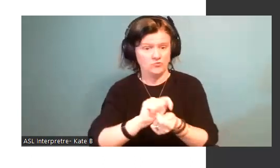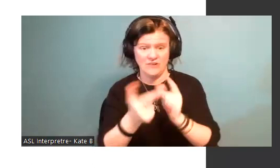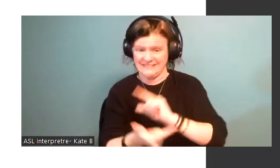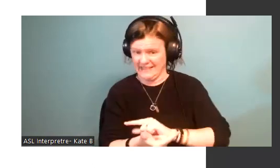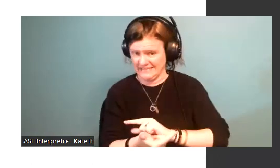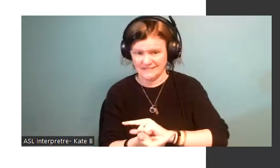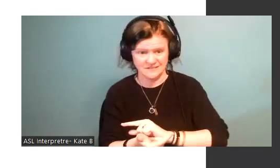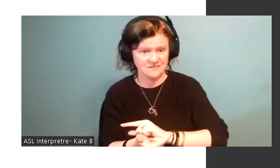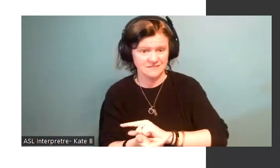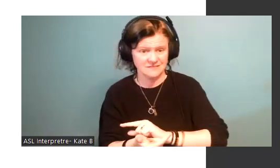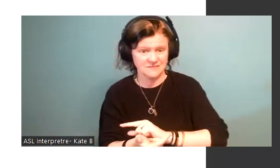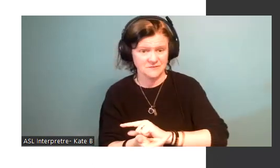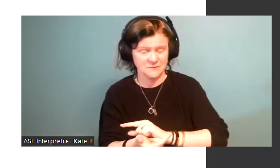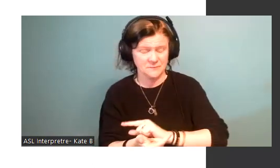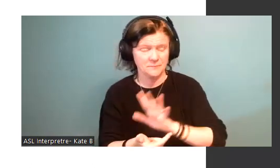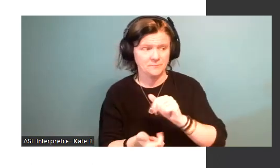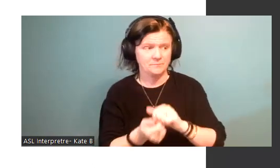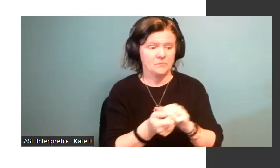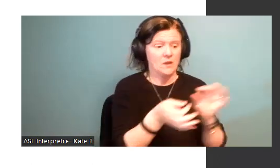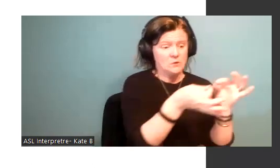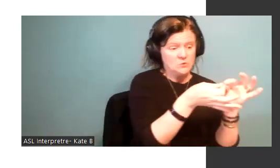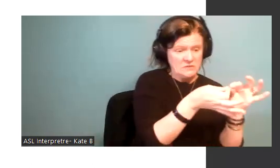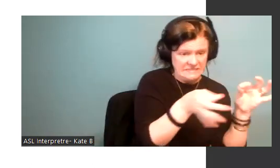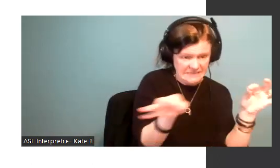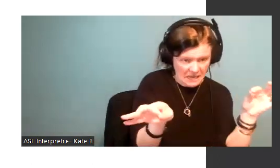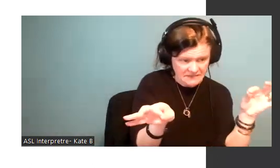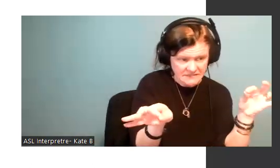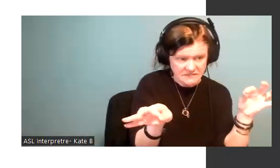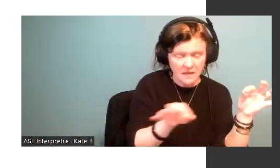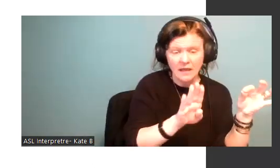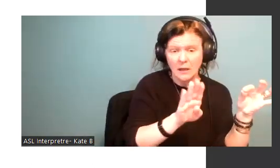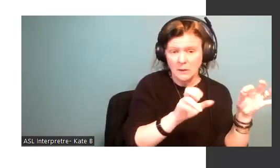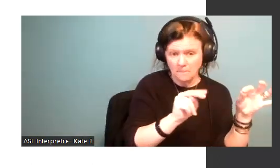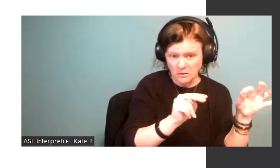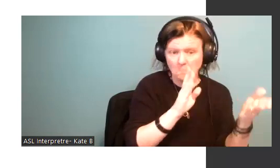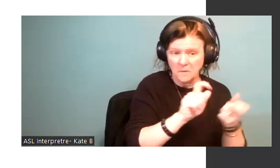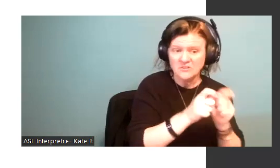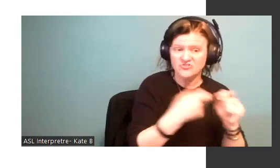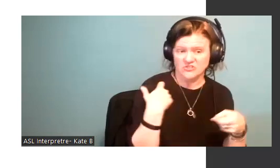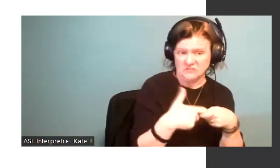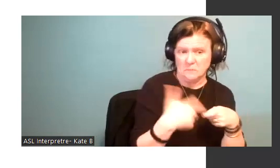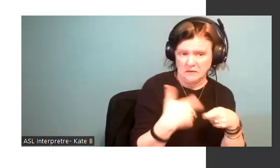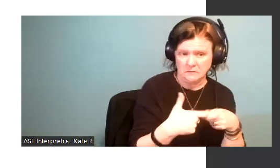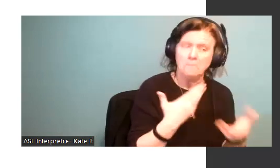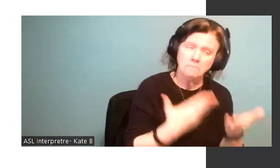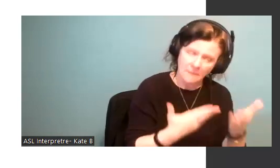languages. If you're using Google translate to change a page, what is inside the ARIA label will